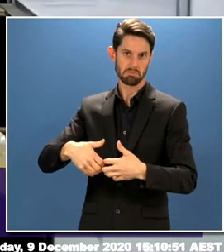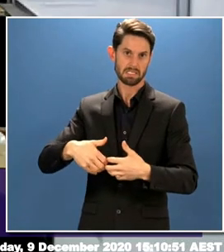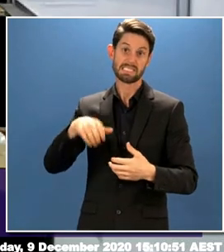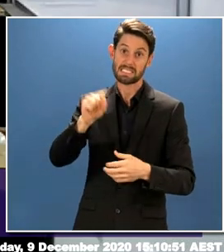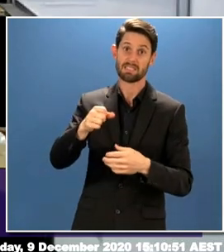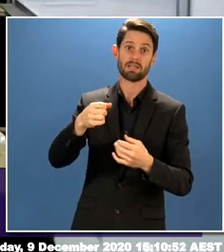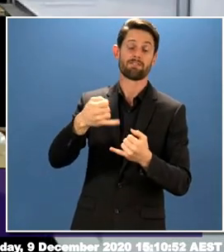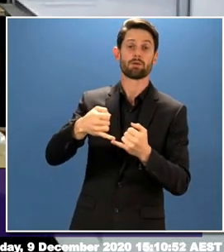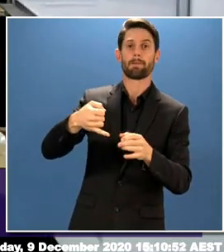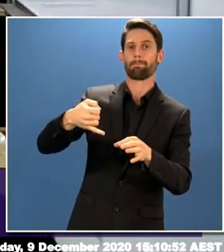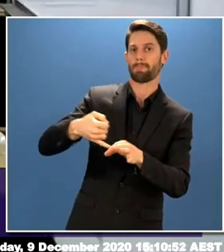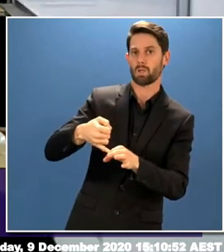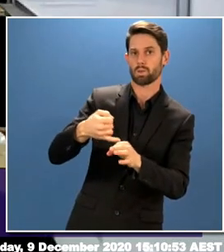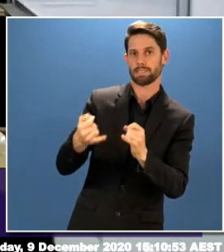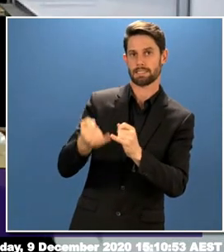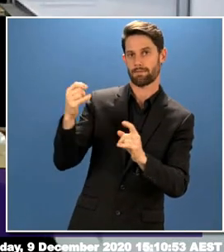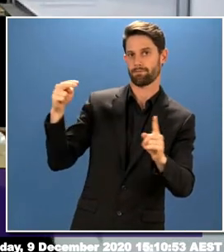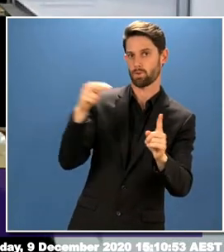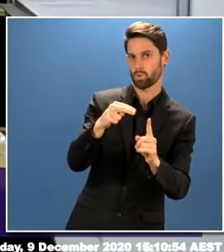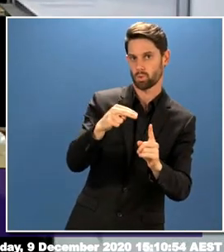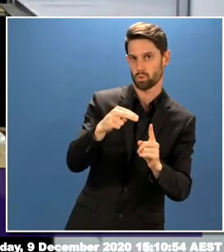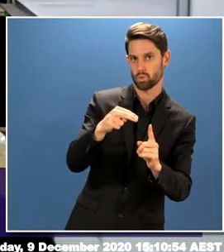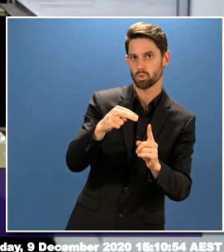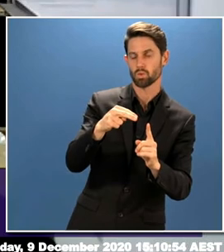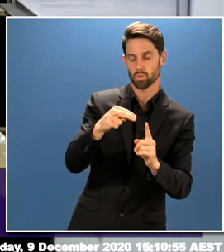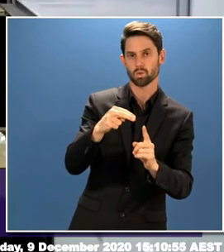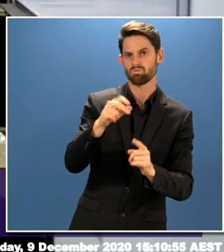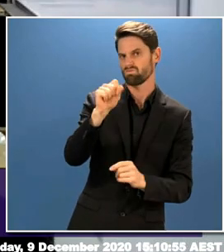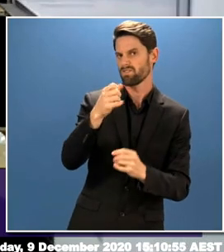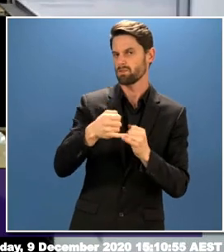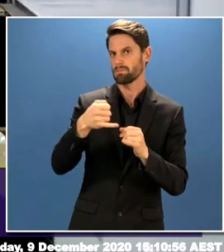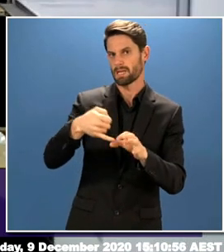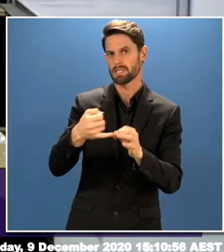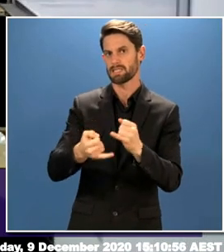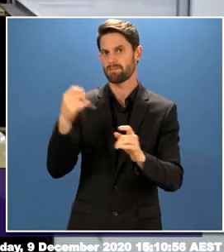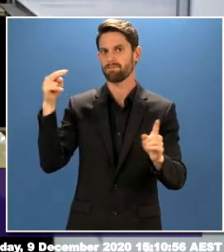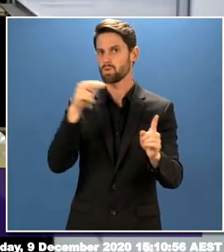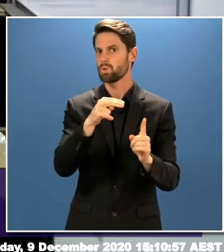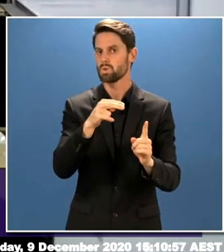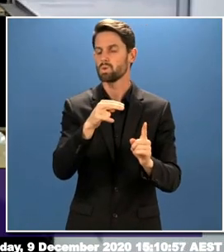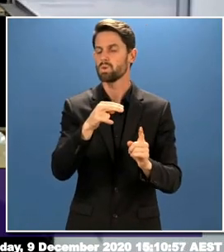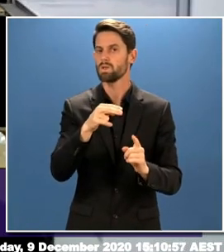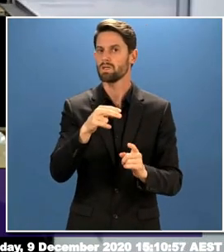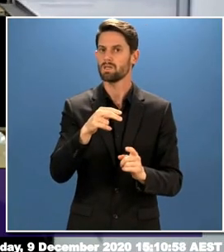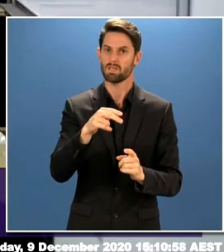It has got a medicalised flavour to it, does it not? Absolutely. And it's what we call, based on a medical model